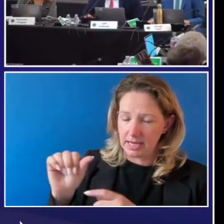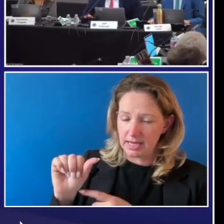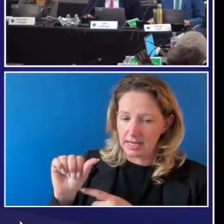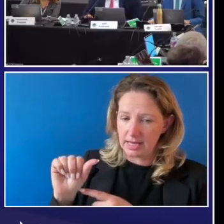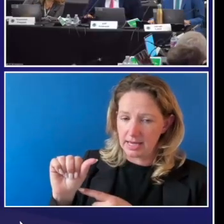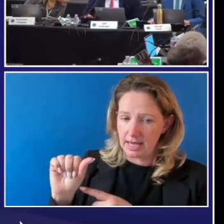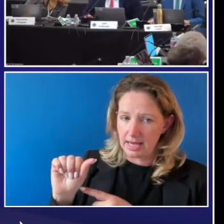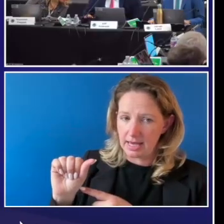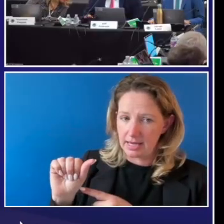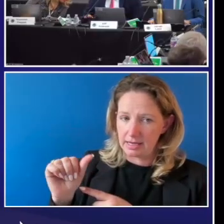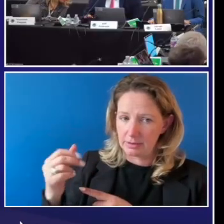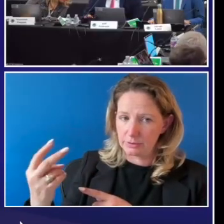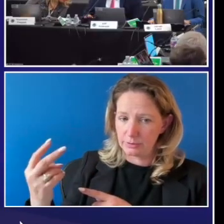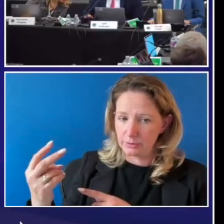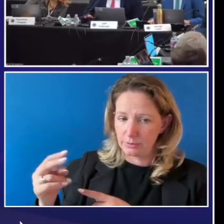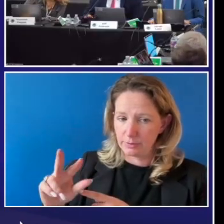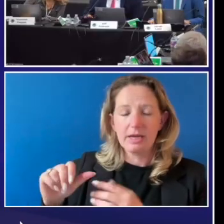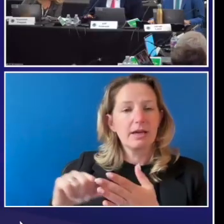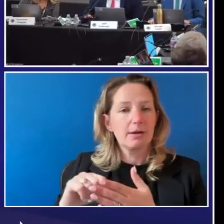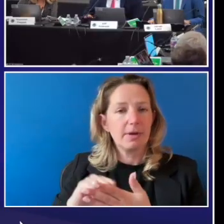Yeah, on page 21, paragraph 2 and three.